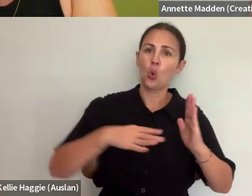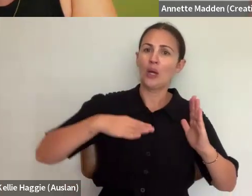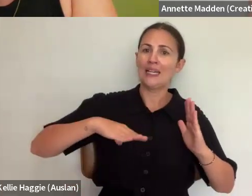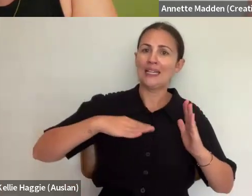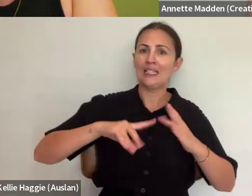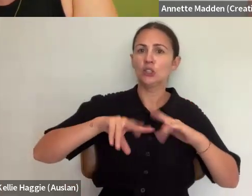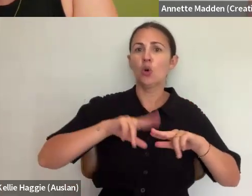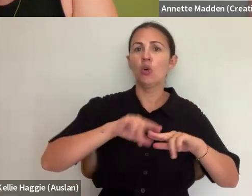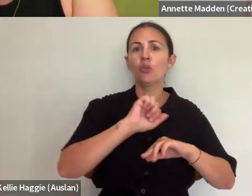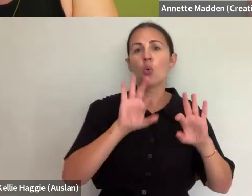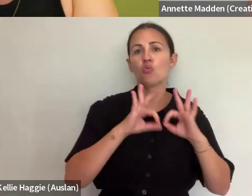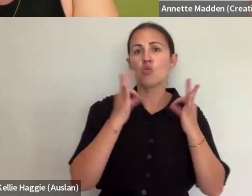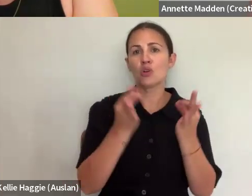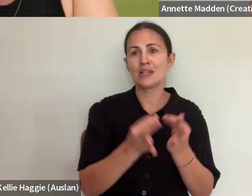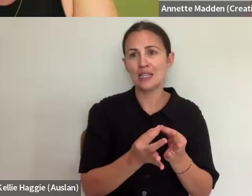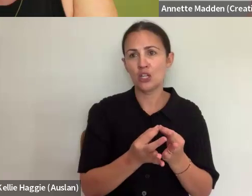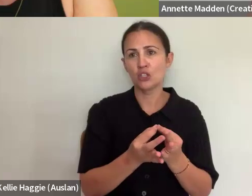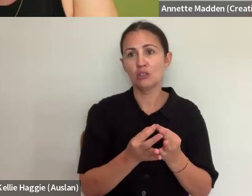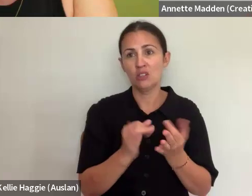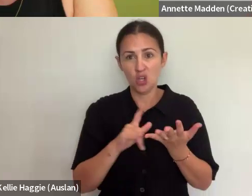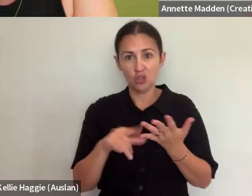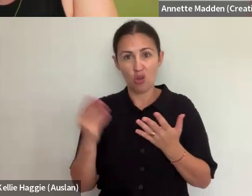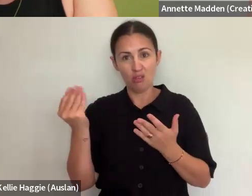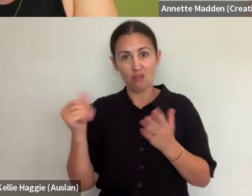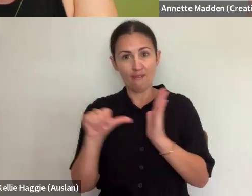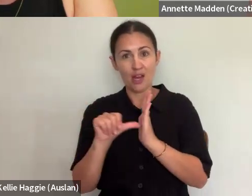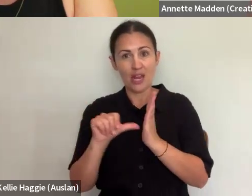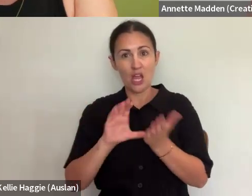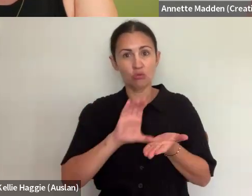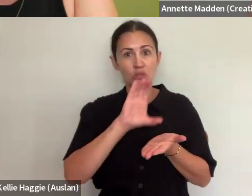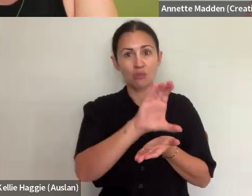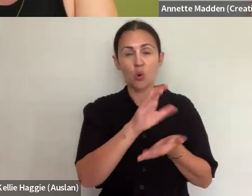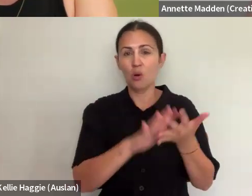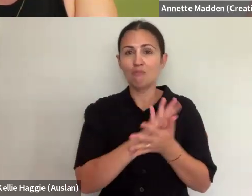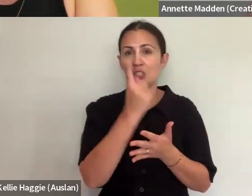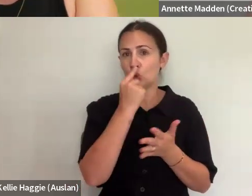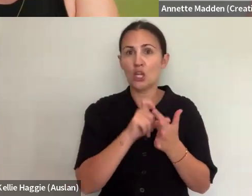this case, it is really OK to be focused on what the kind of critical